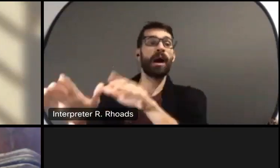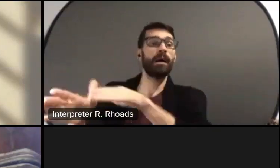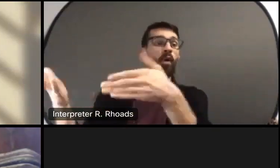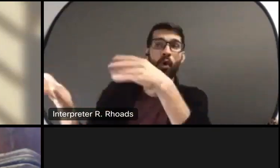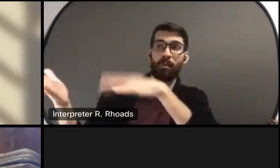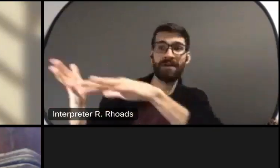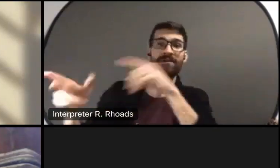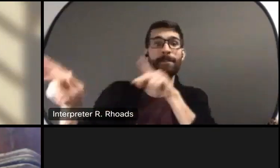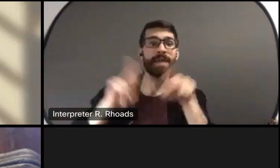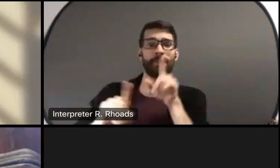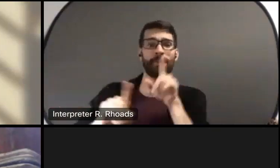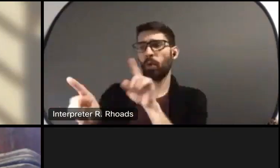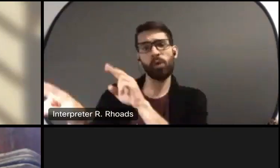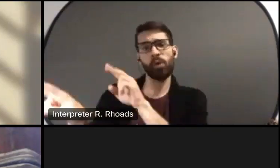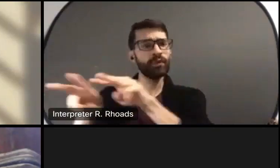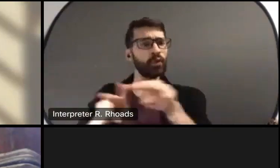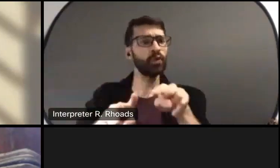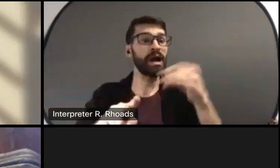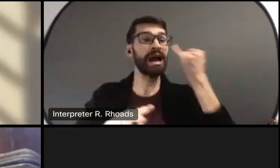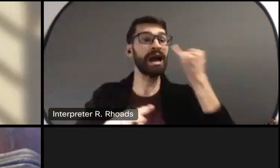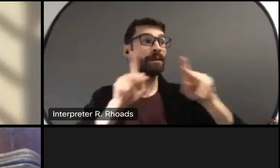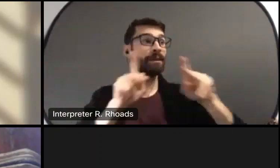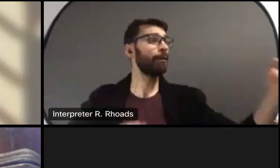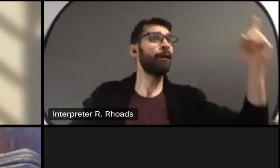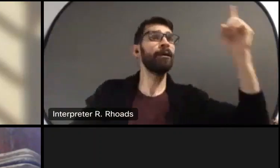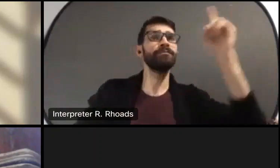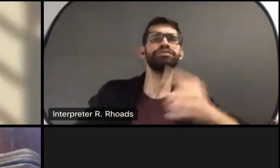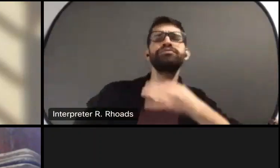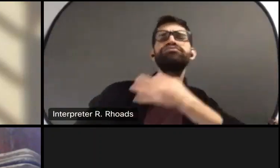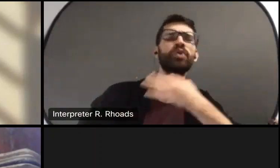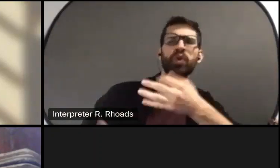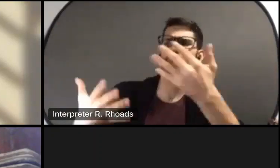a member of the public wishes to view. They may not necessarily want that person to come to their